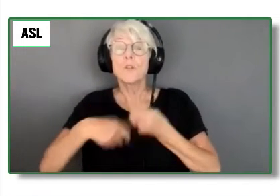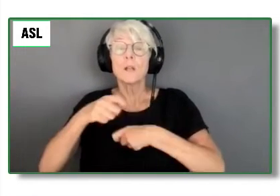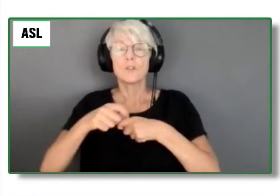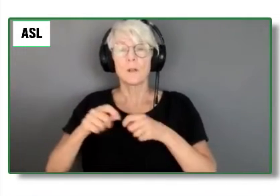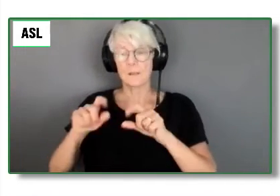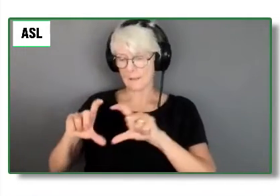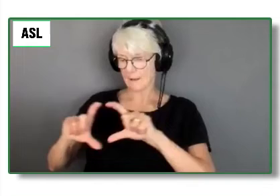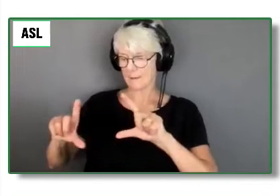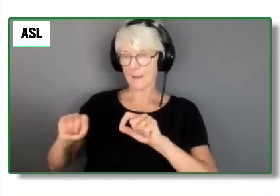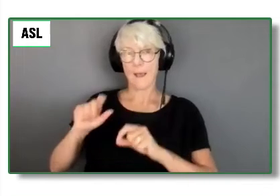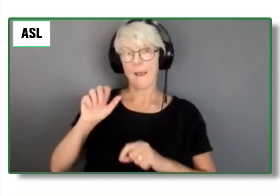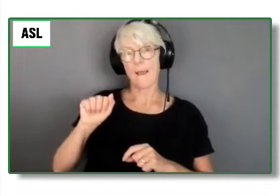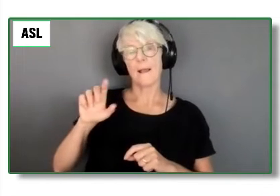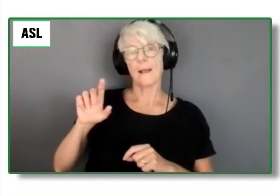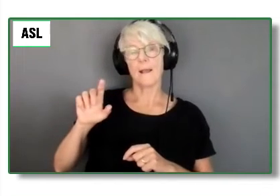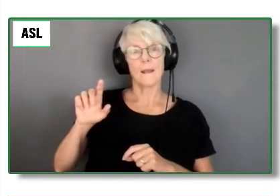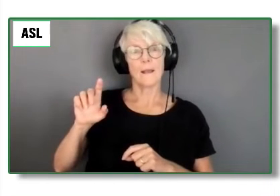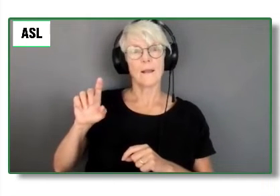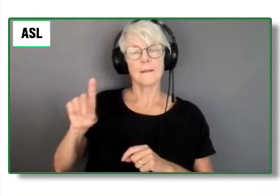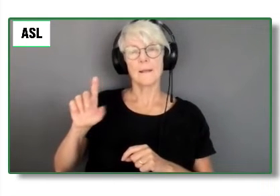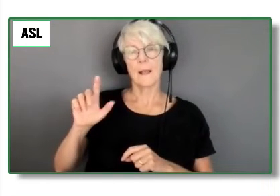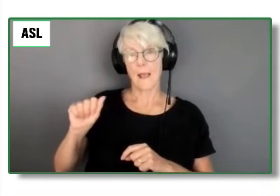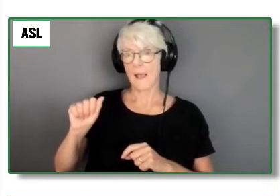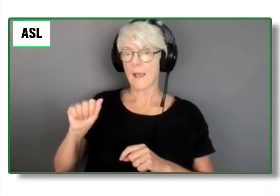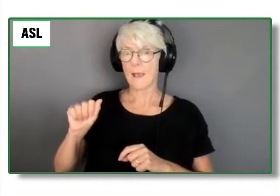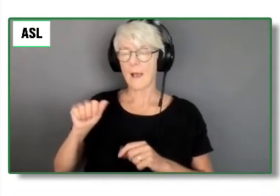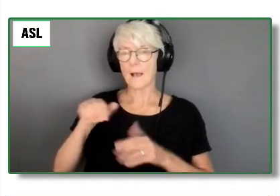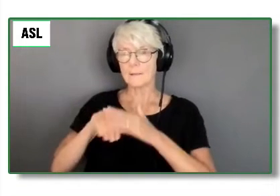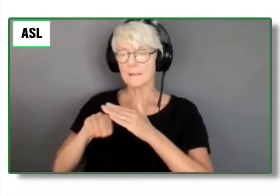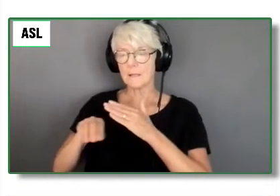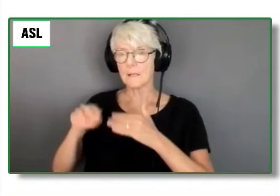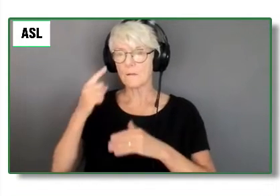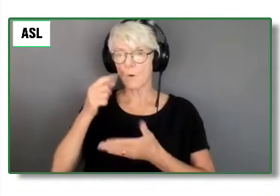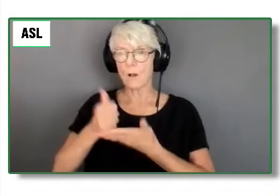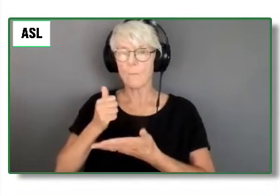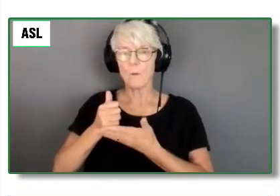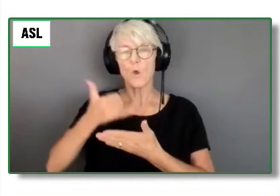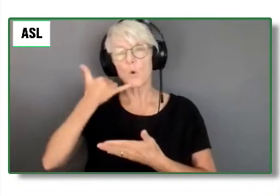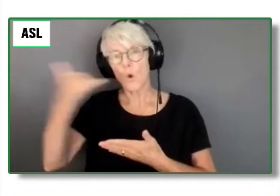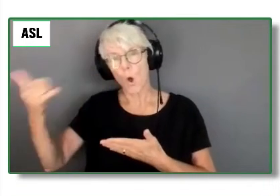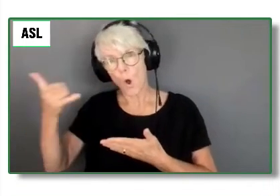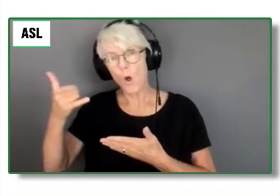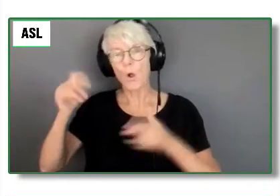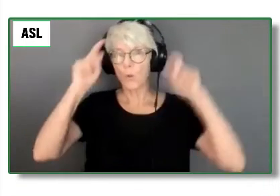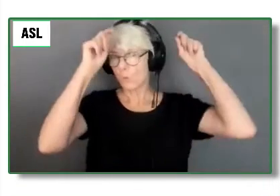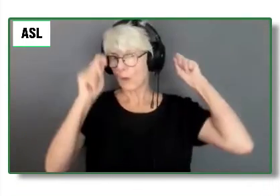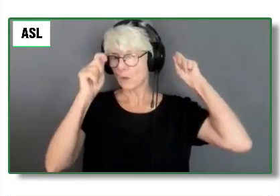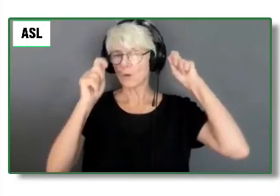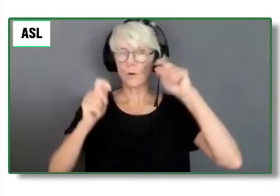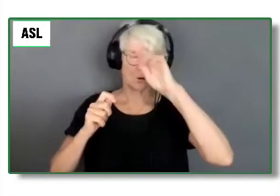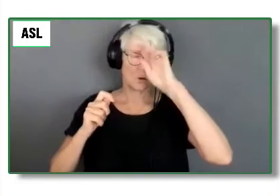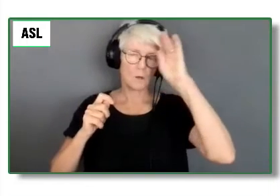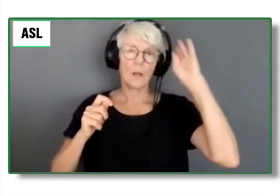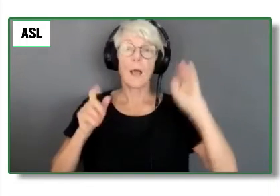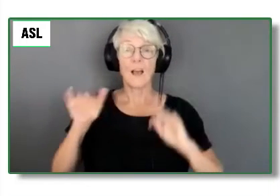with the self-pay machine uh call this number and it's to the ranger and there's good cell reception out there.